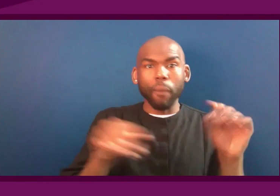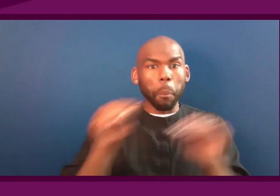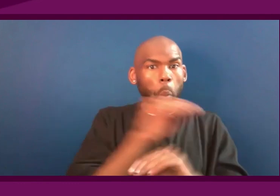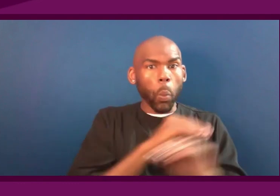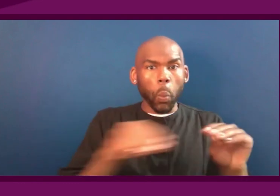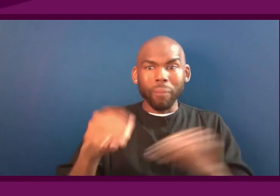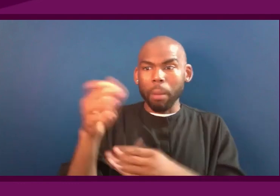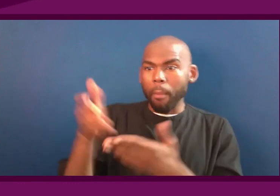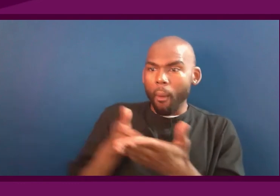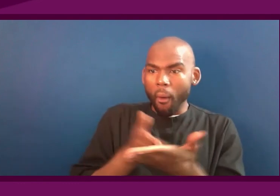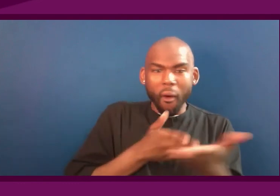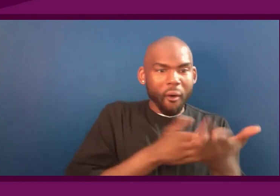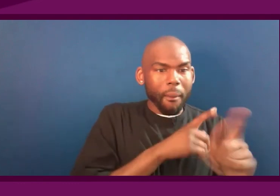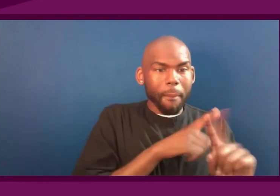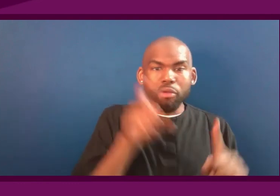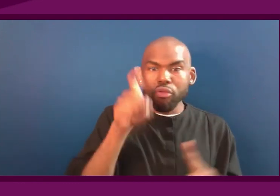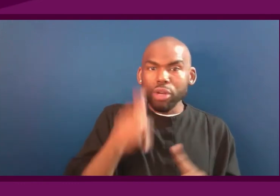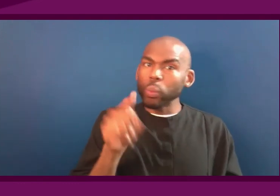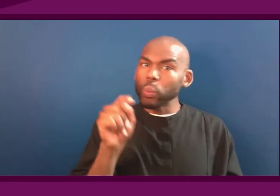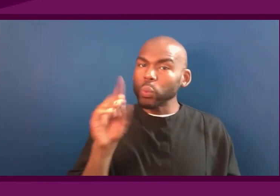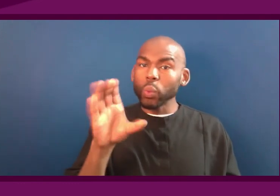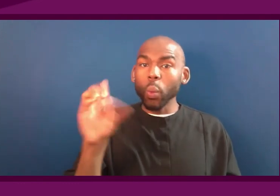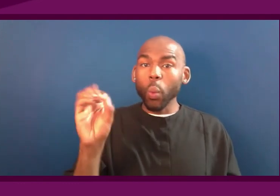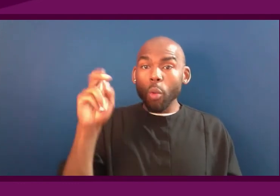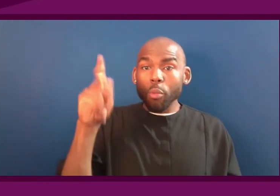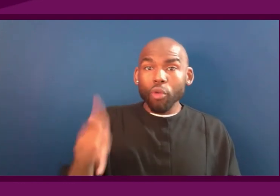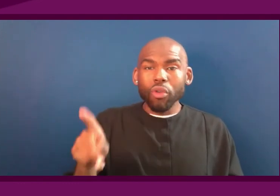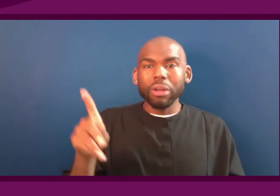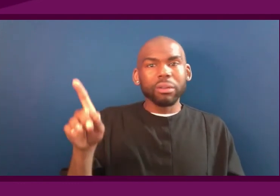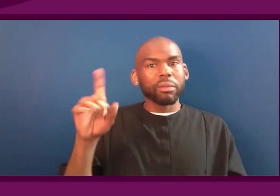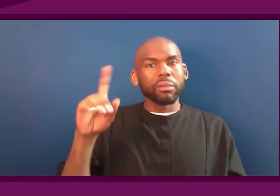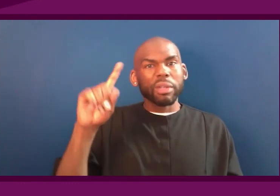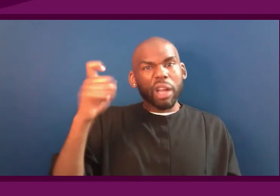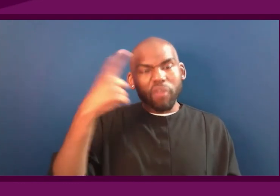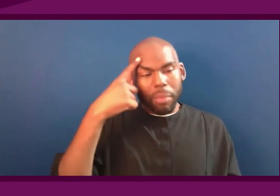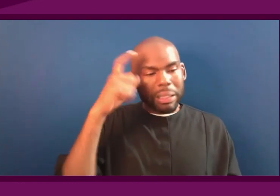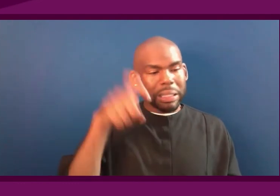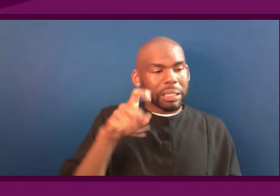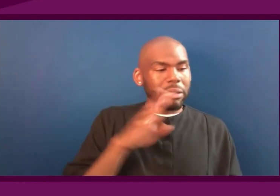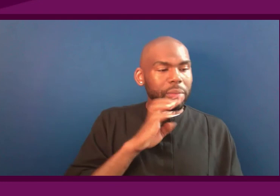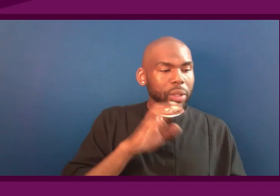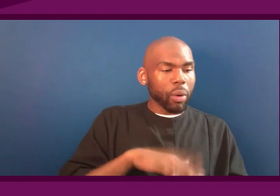And there's a lot of ways to mess up. But if you're working with an organization like WID